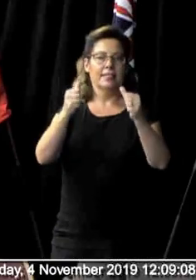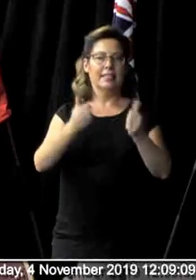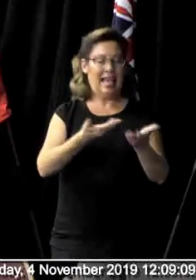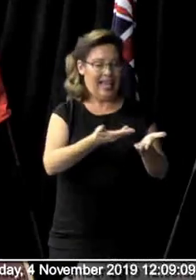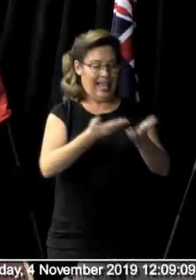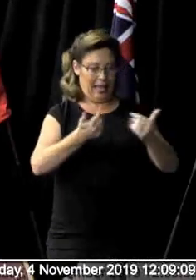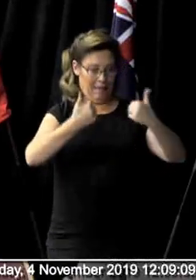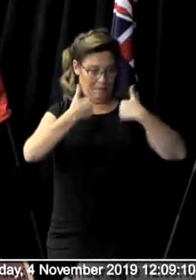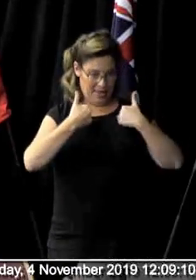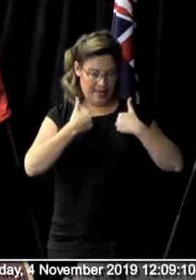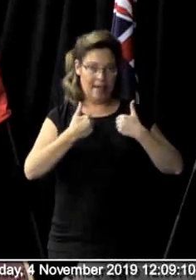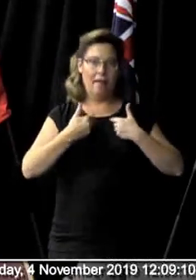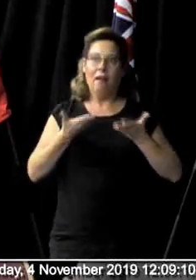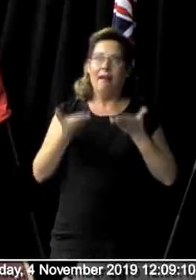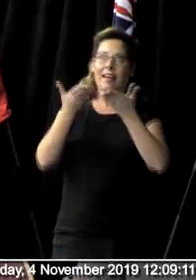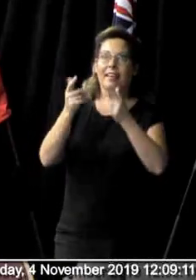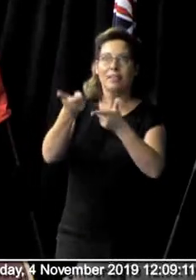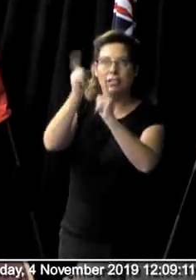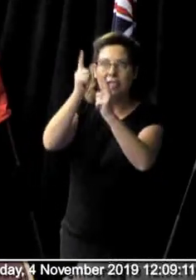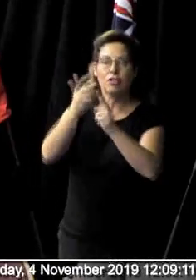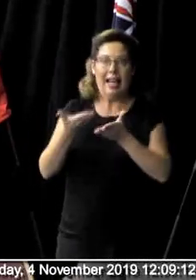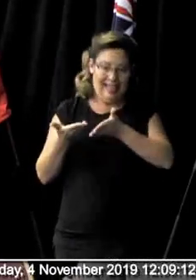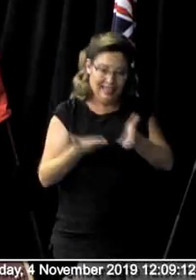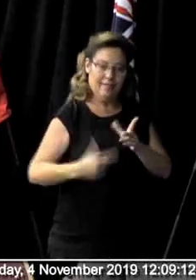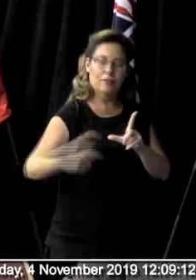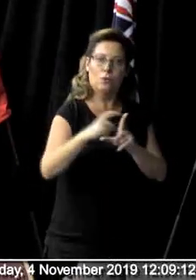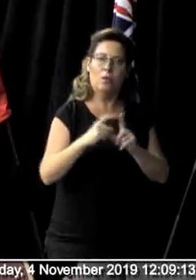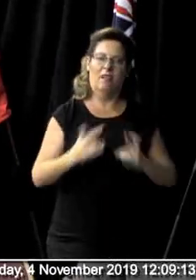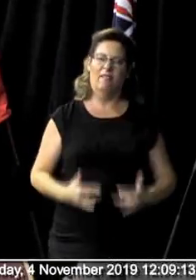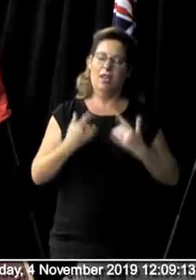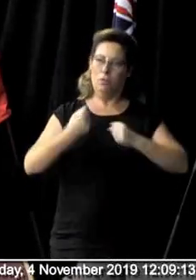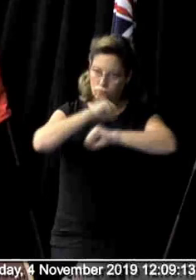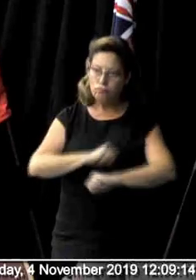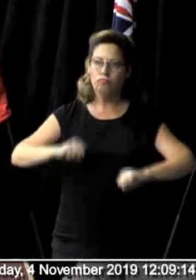and [REDACTED] a sense of confidence that she belonged there. OK.